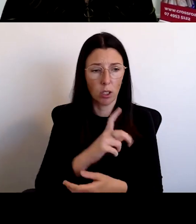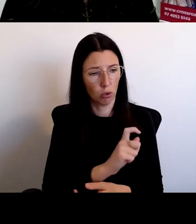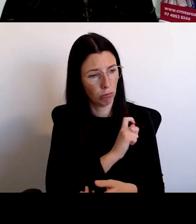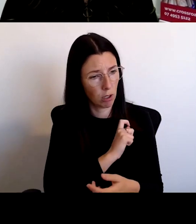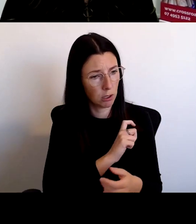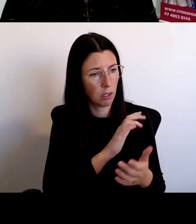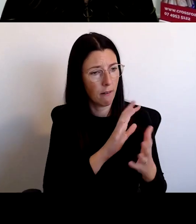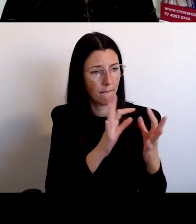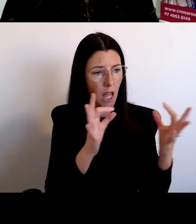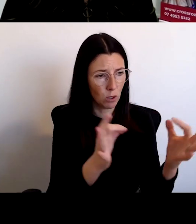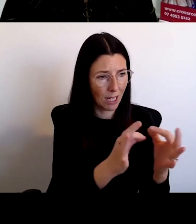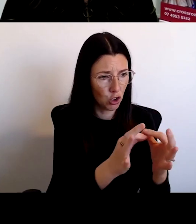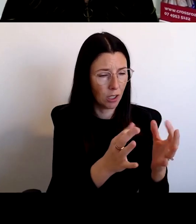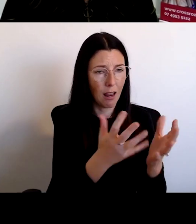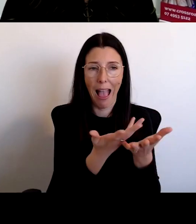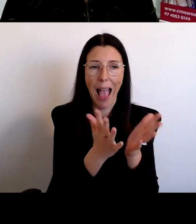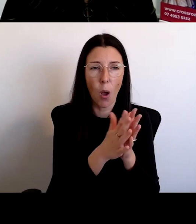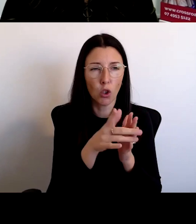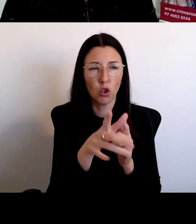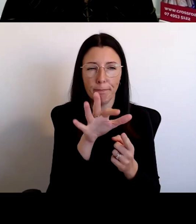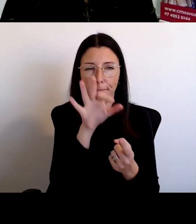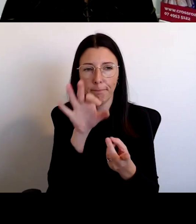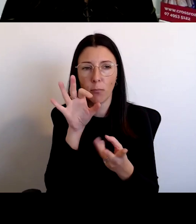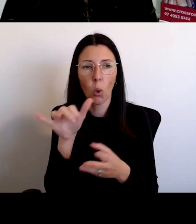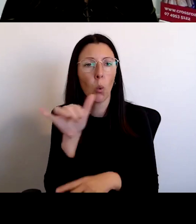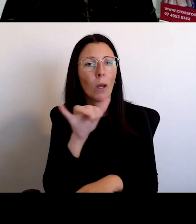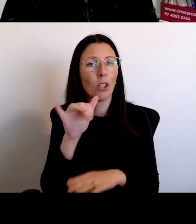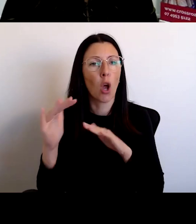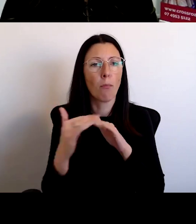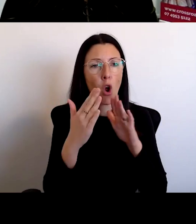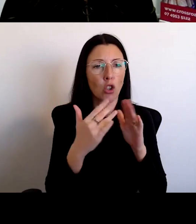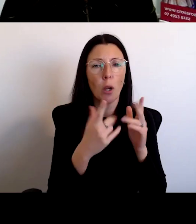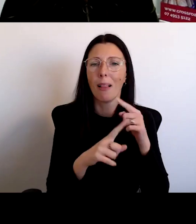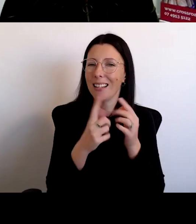choose the approaches you would utilise in the campaign and how did that roll out for you?